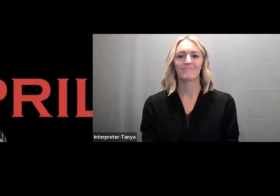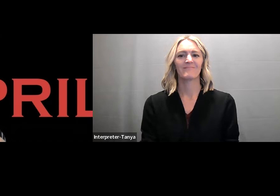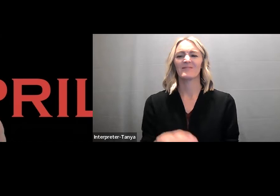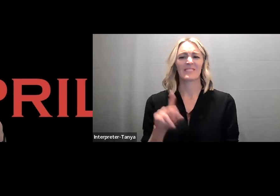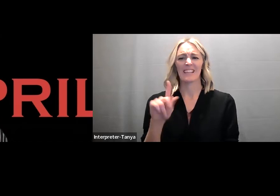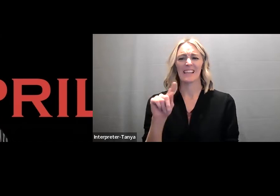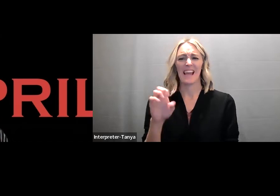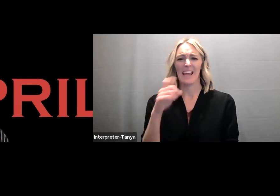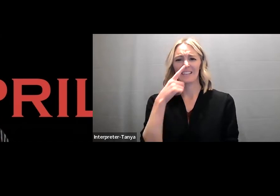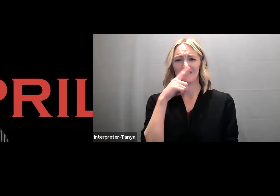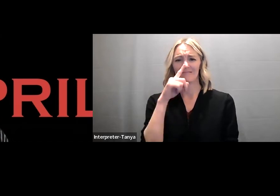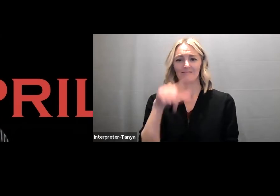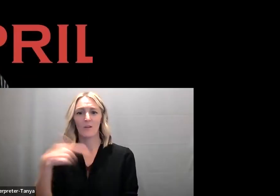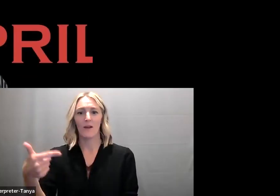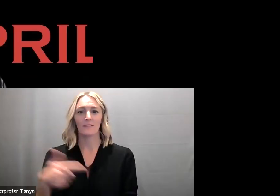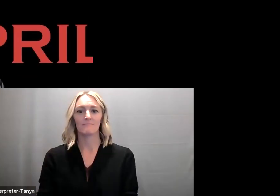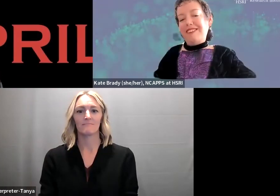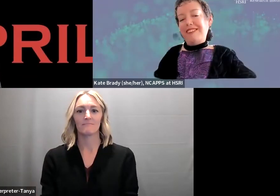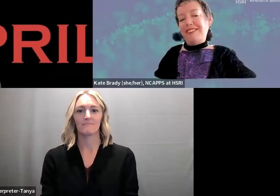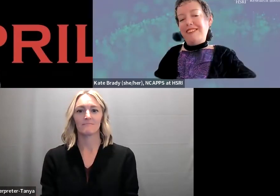ask you to go ahead